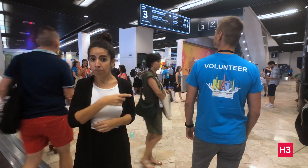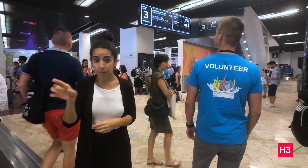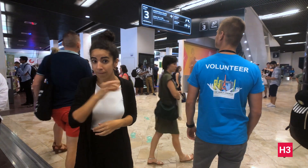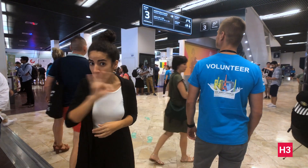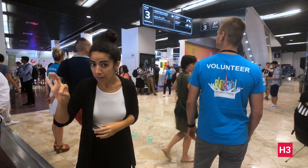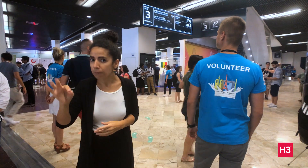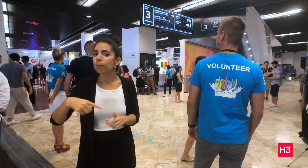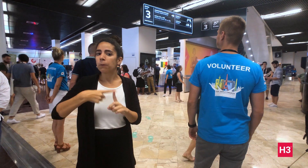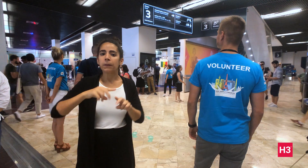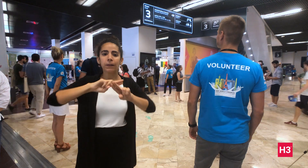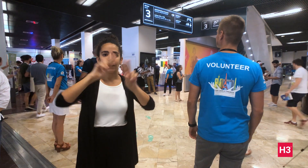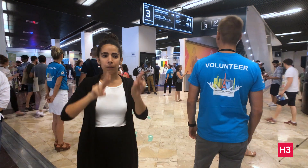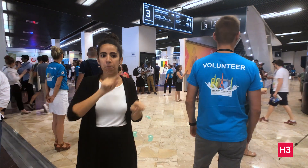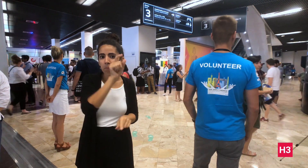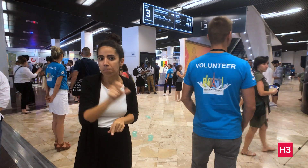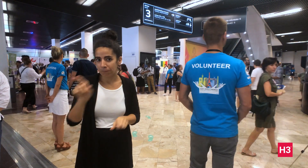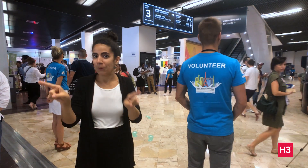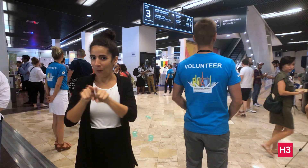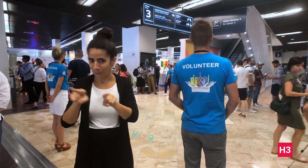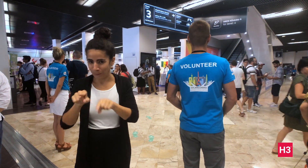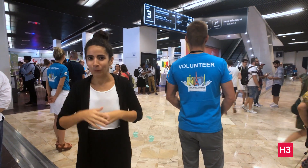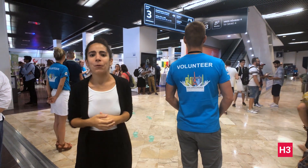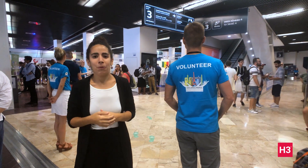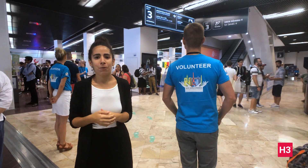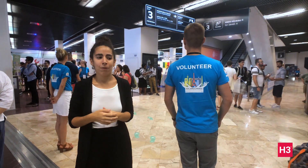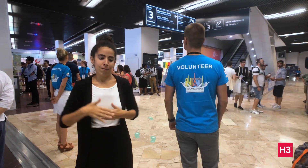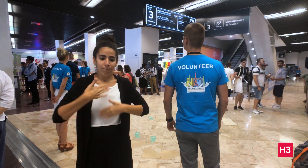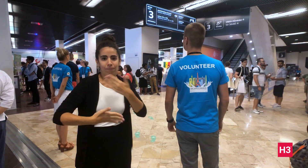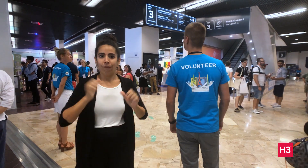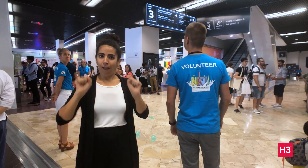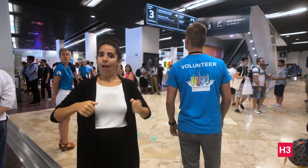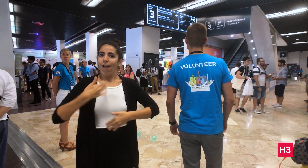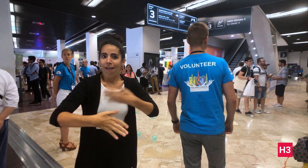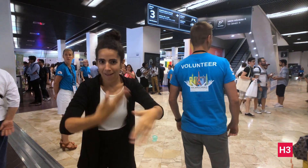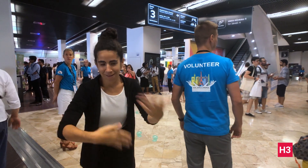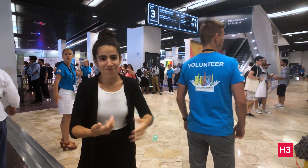Both French and international also. Thanks to them, World Congress can run.